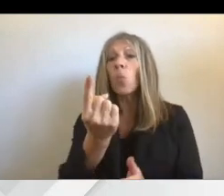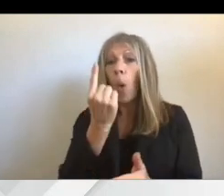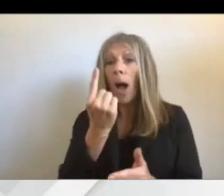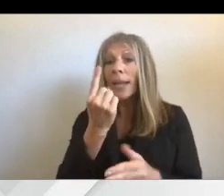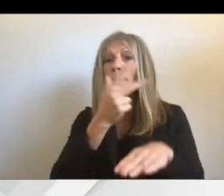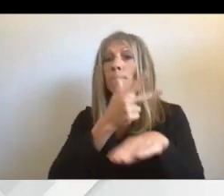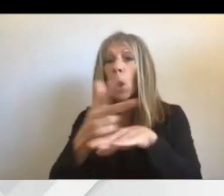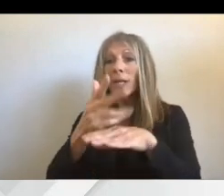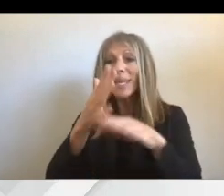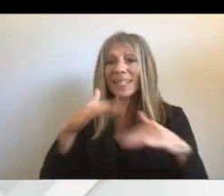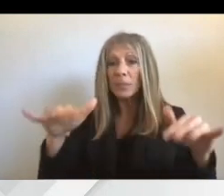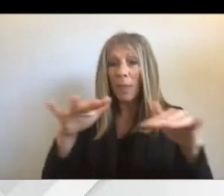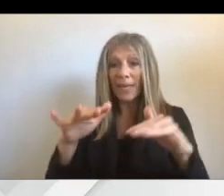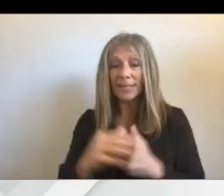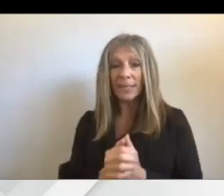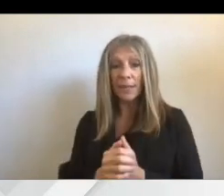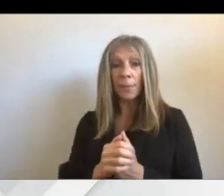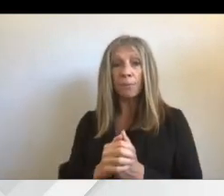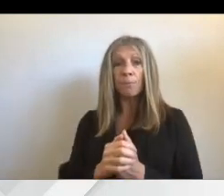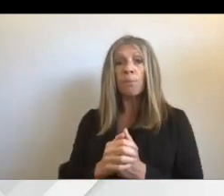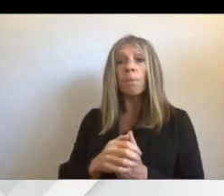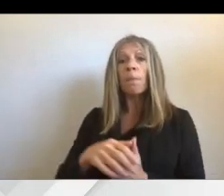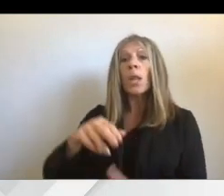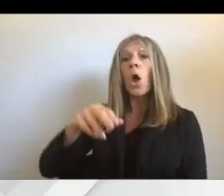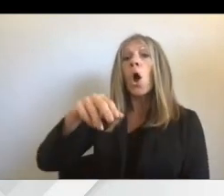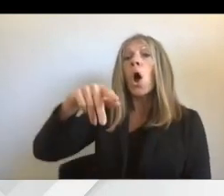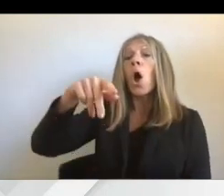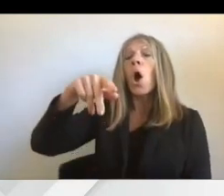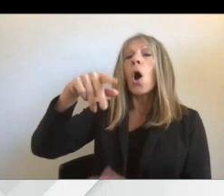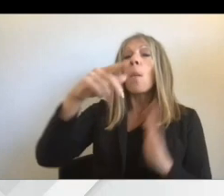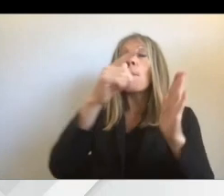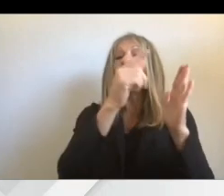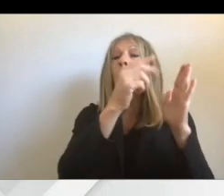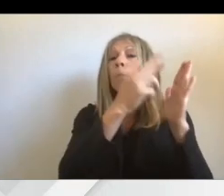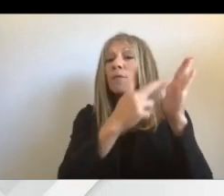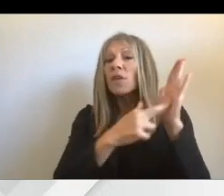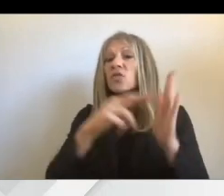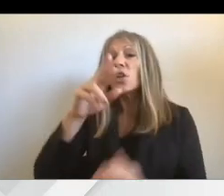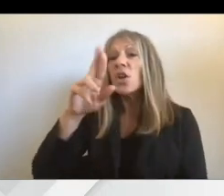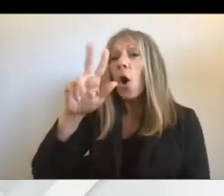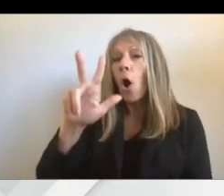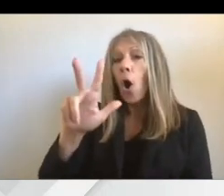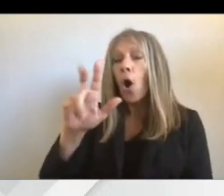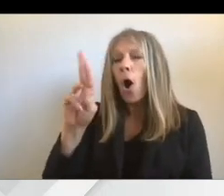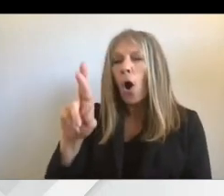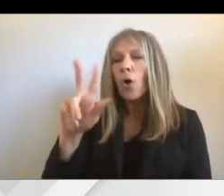Provision R310 addresses technical requirements for accessible on-street parking.